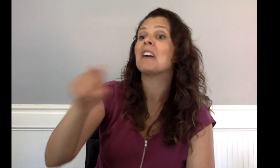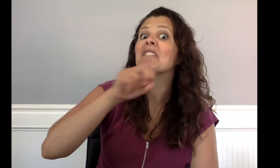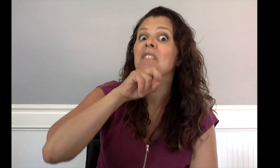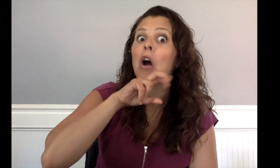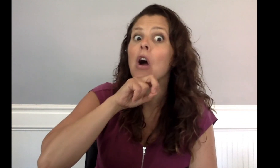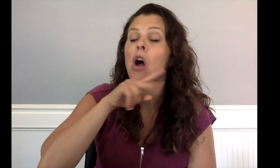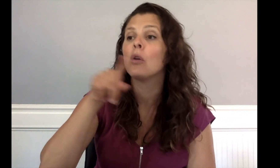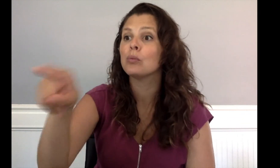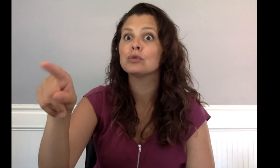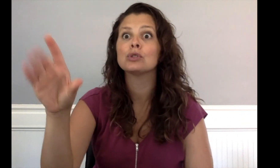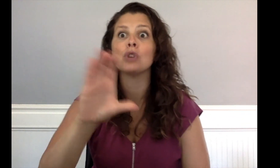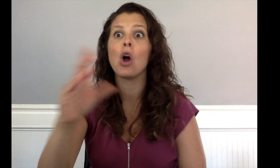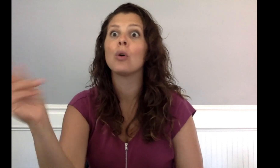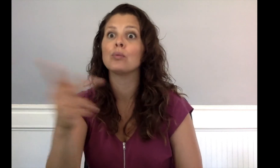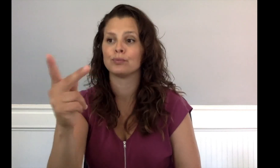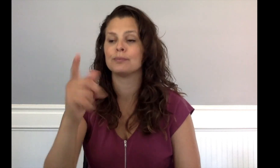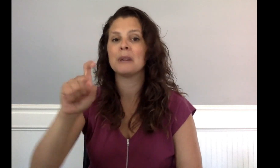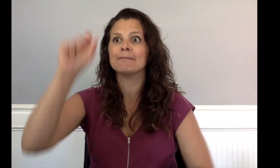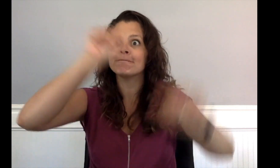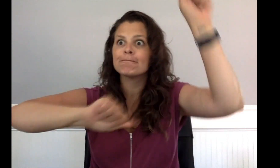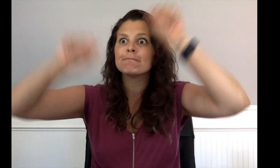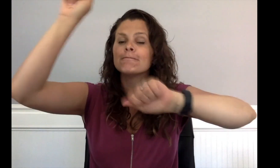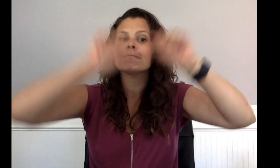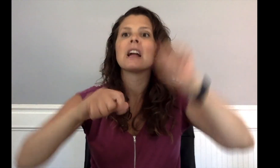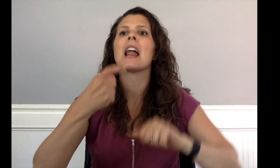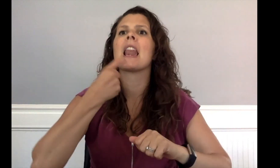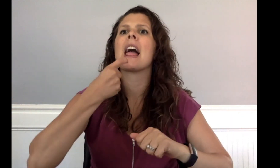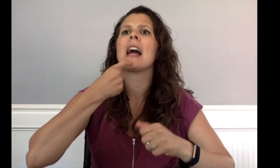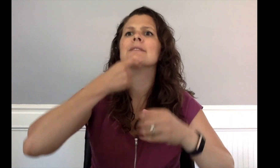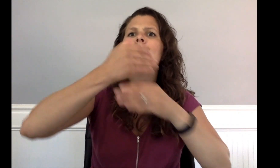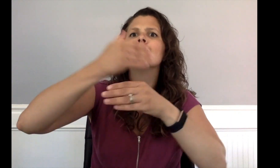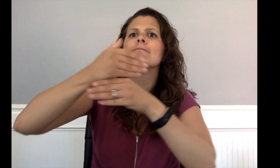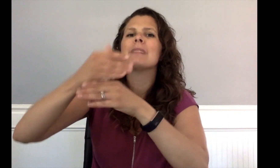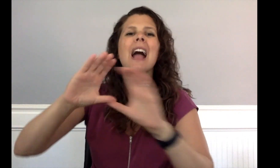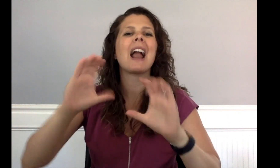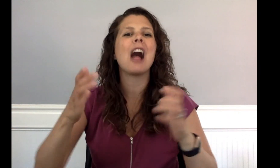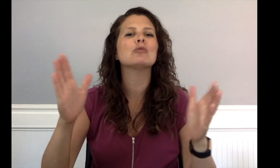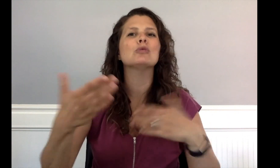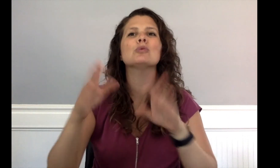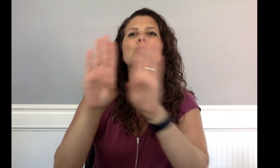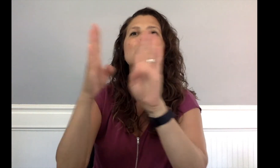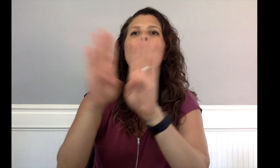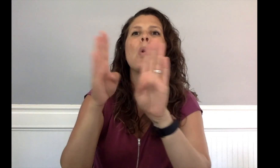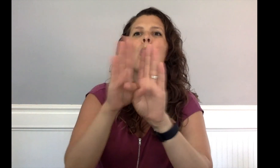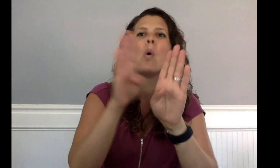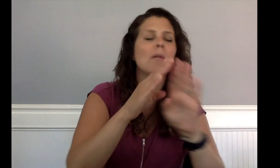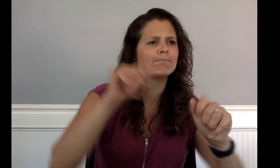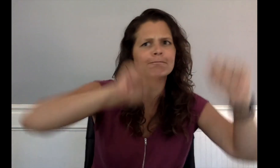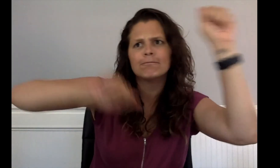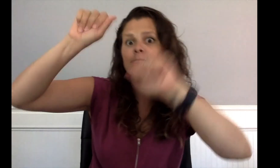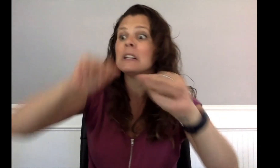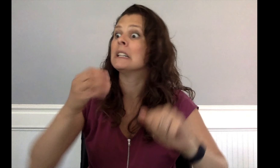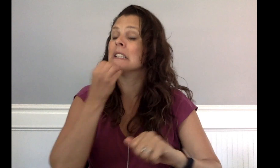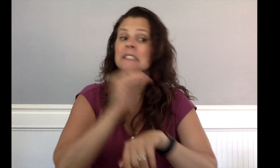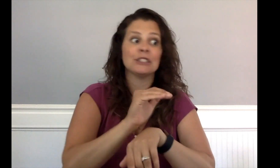Frog, I want you and Charlie to clean the glass on the classroom